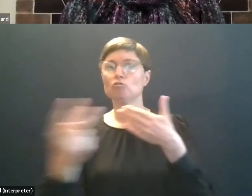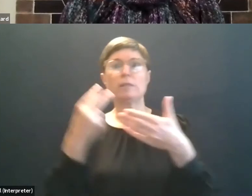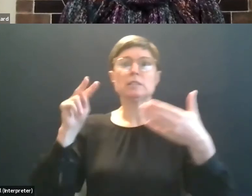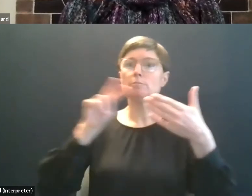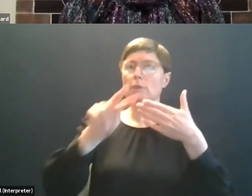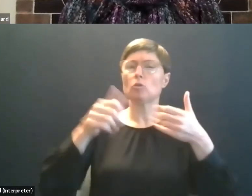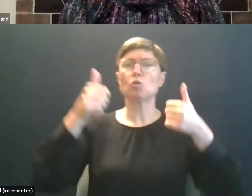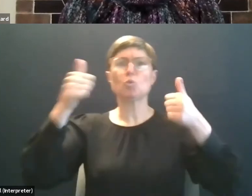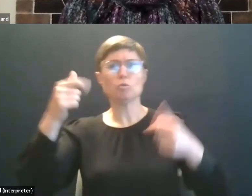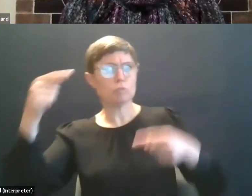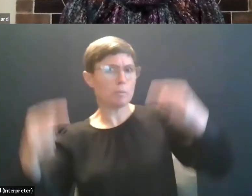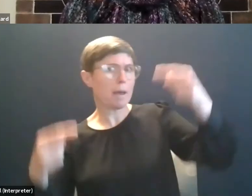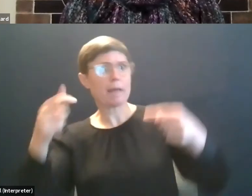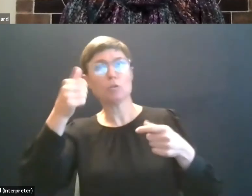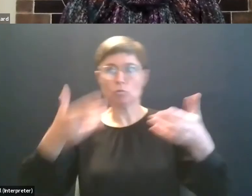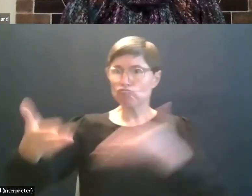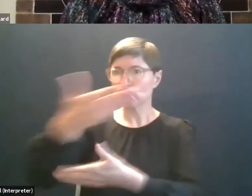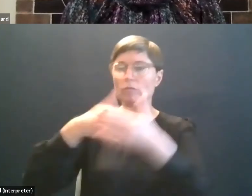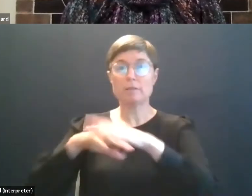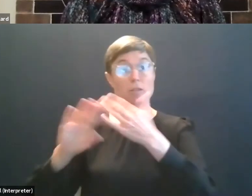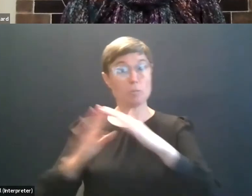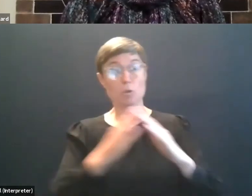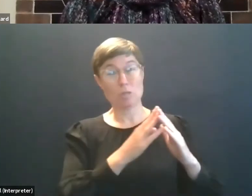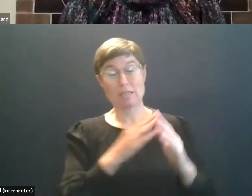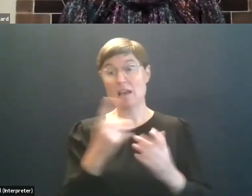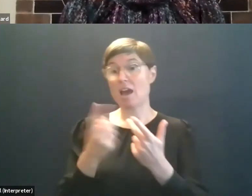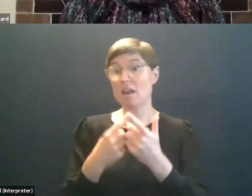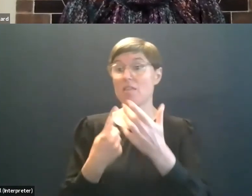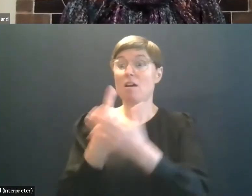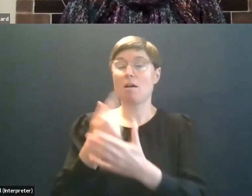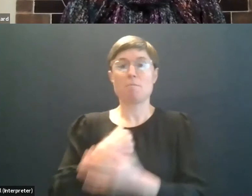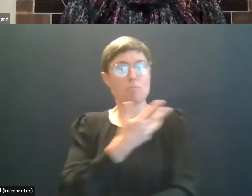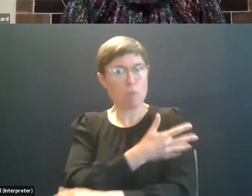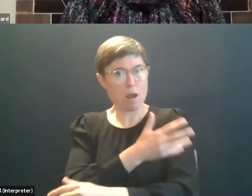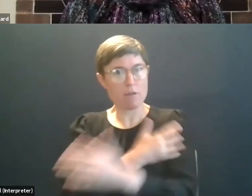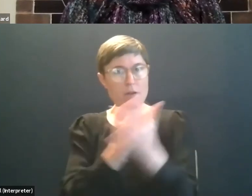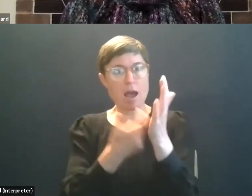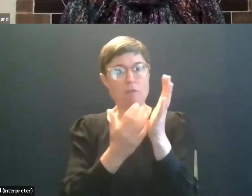across our community. Another one that I'm really proud of is our RMIT ABC Fact Check